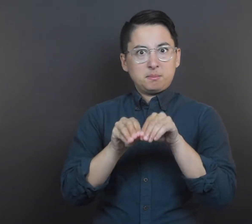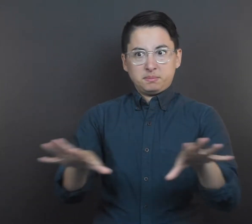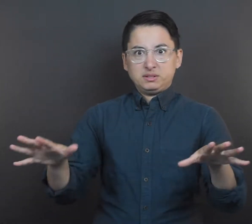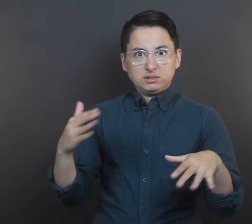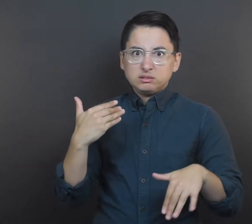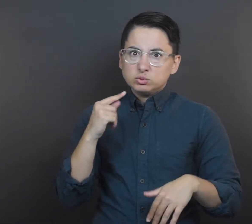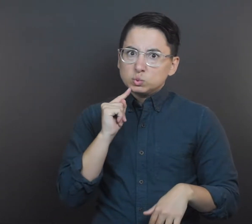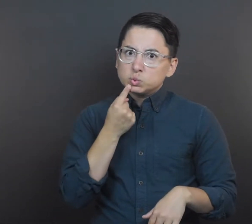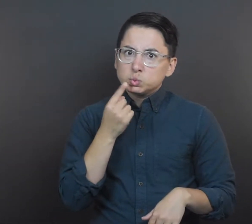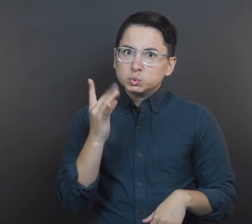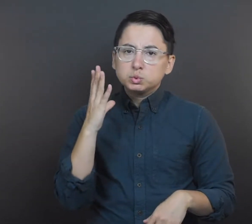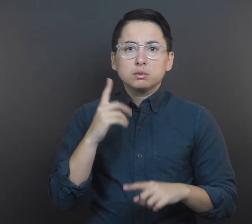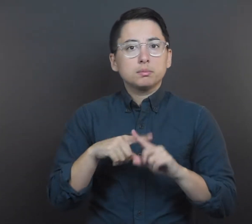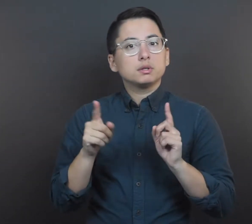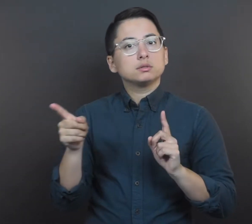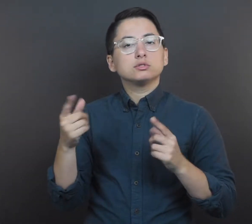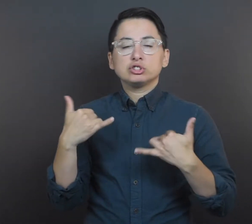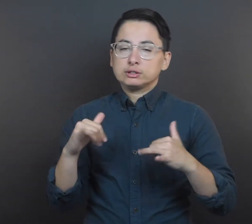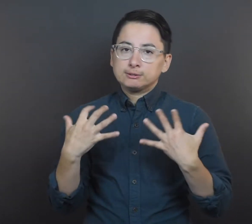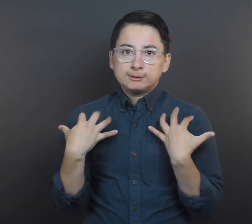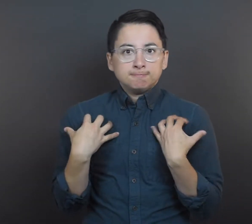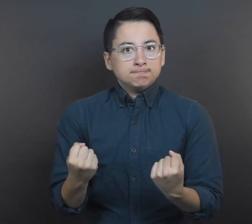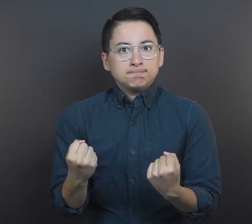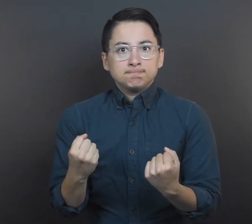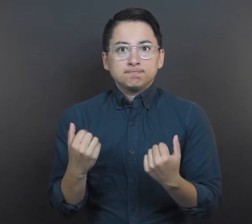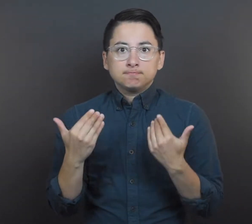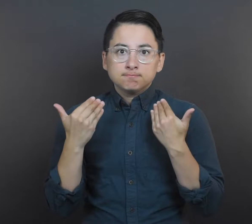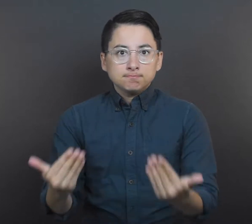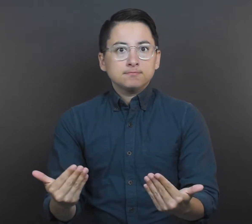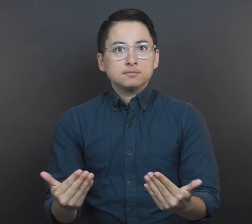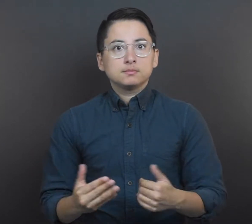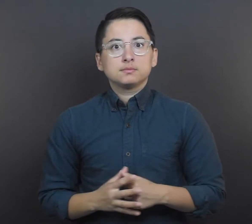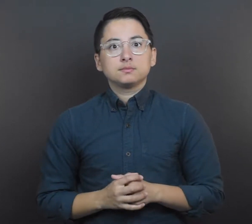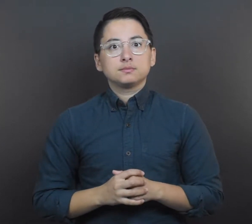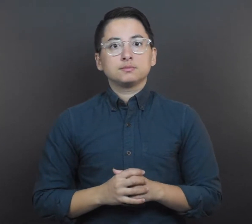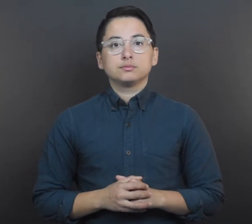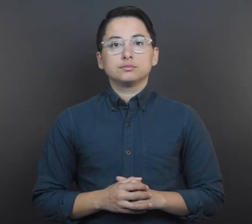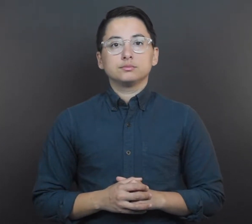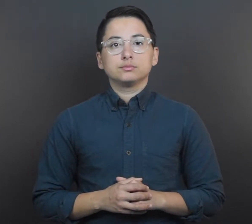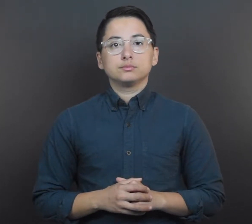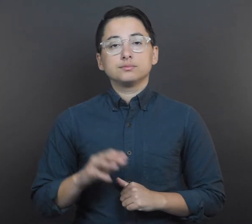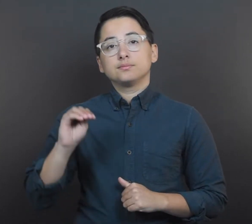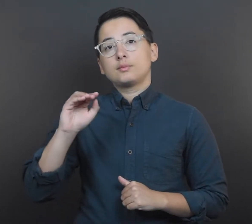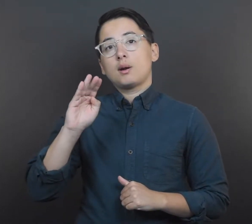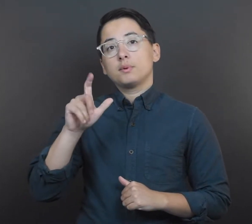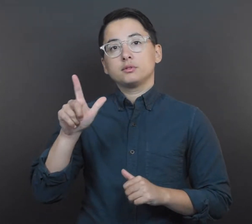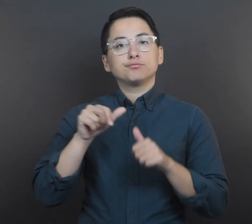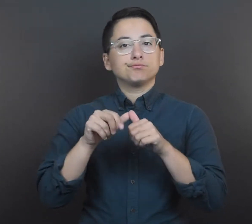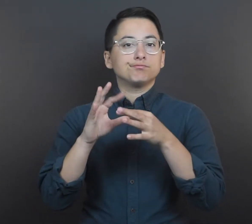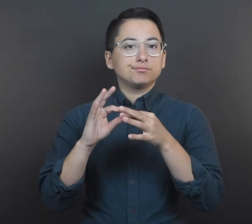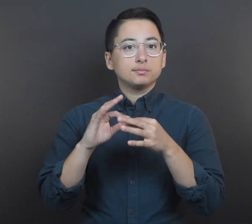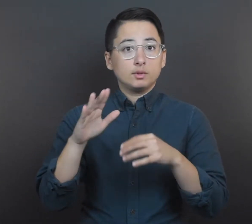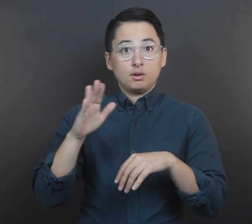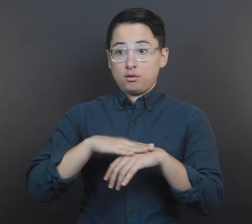Although excited to be part of a historic event, she was apprehensive given the state of the pandemic, but she braved it.